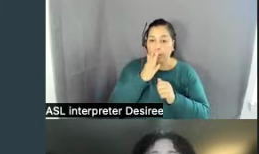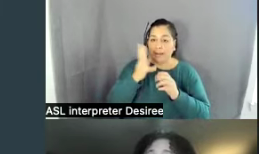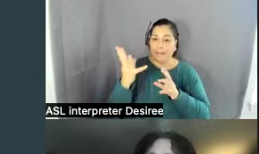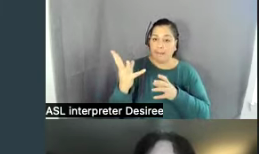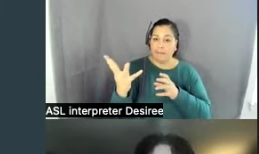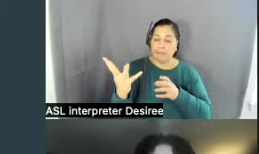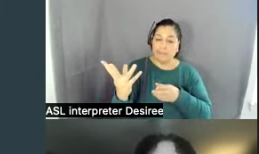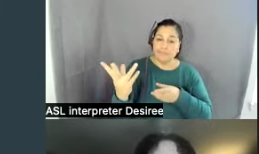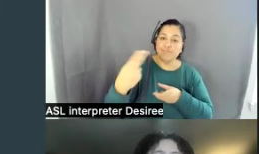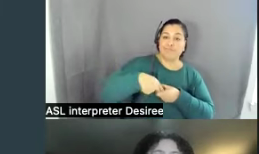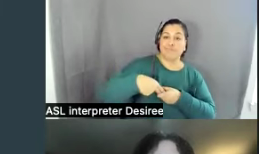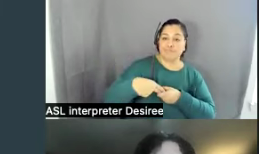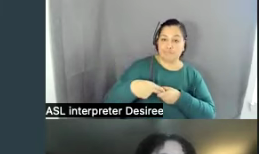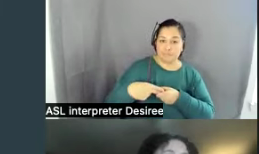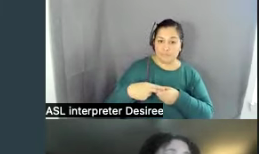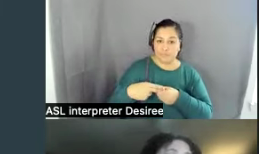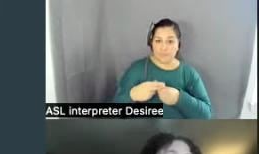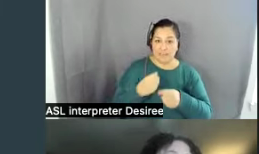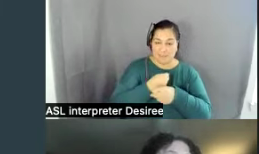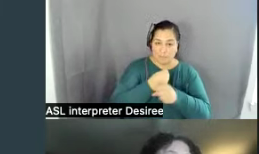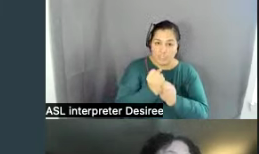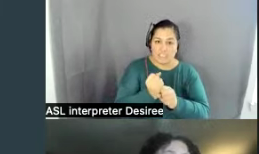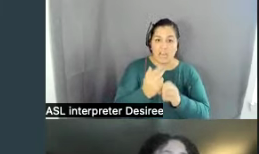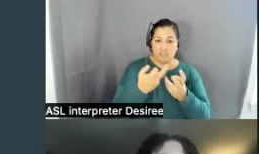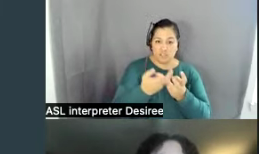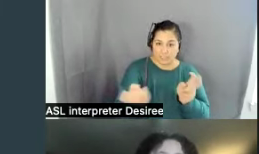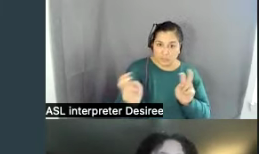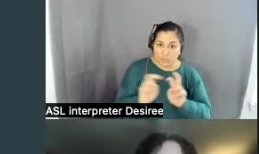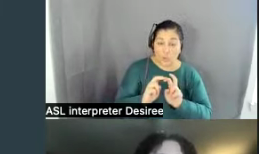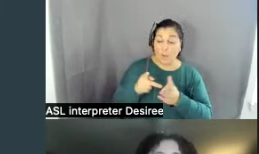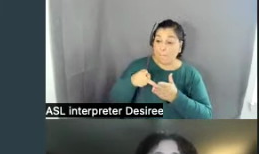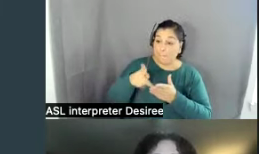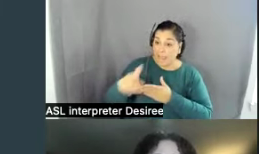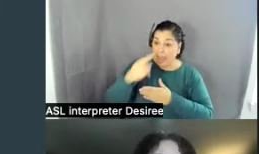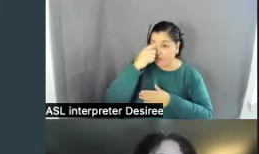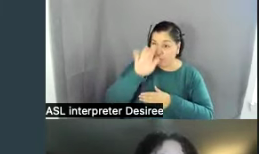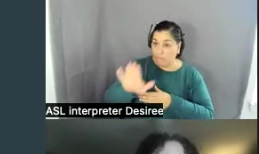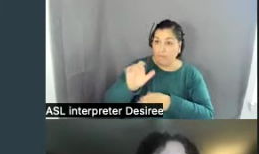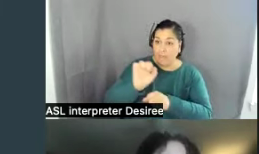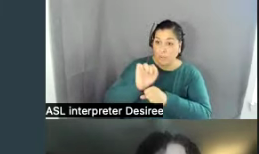paying for their work and knowledge, that all of that is also invested with power,